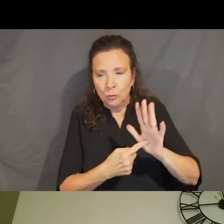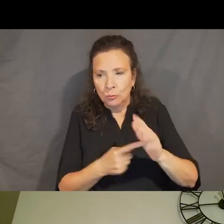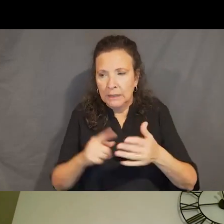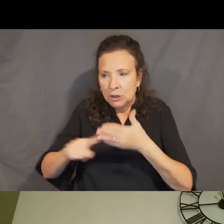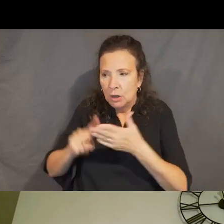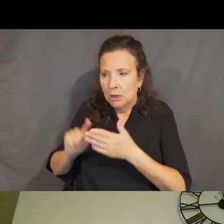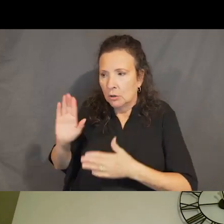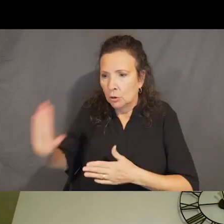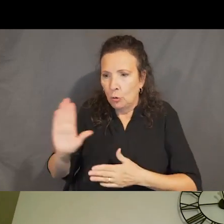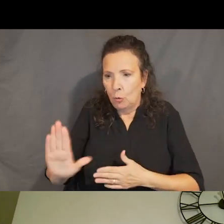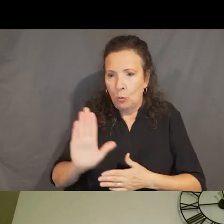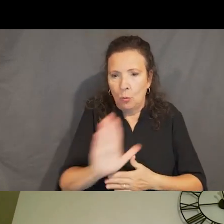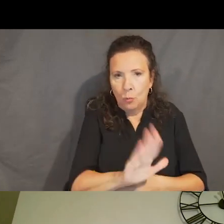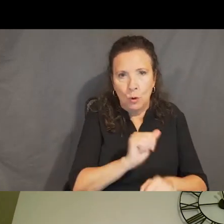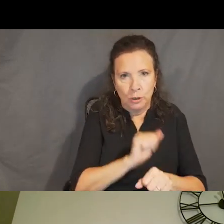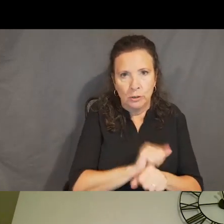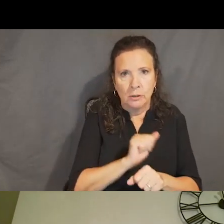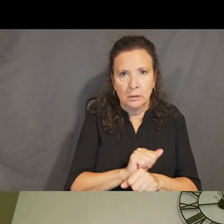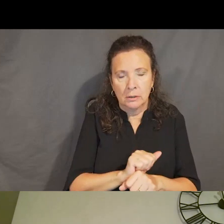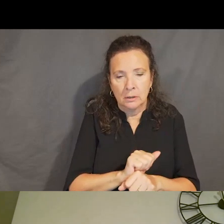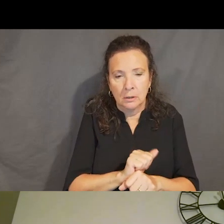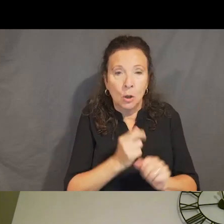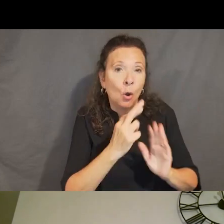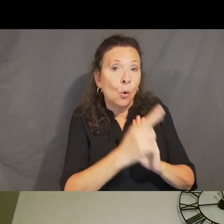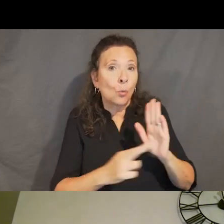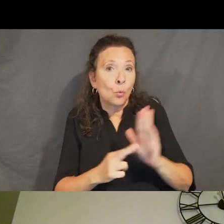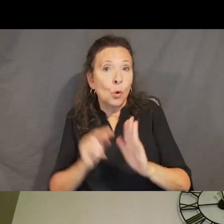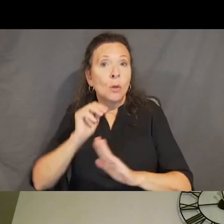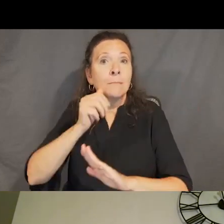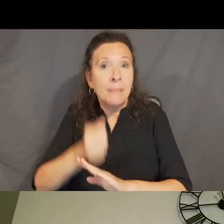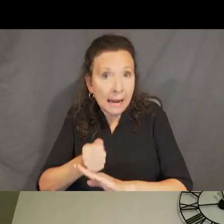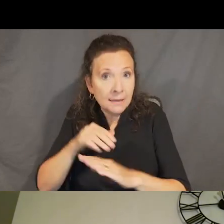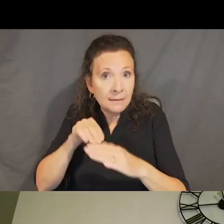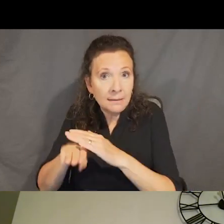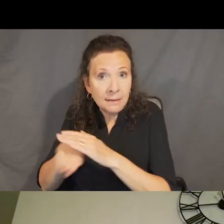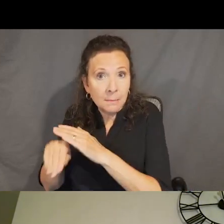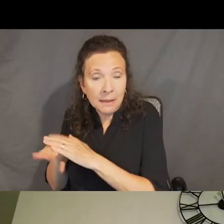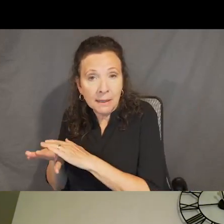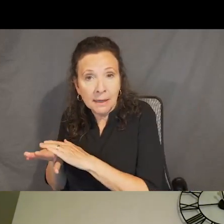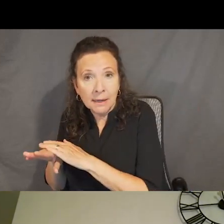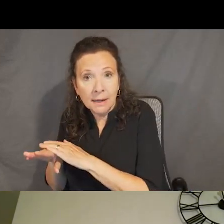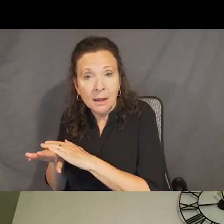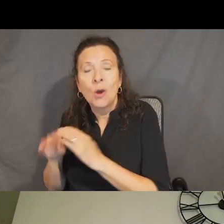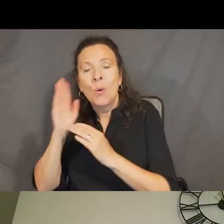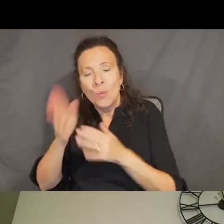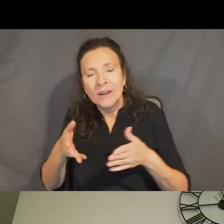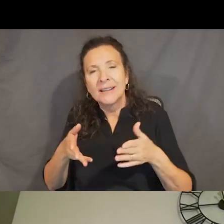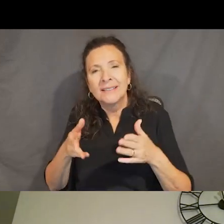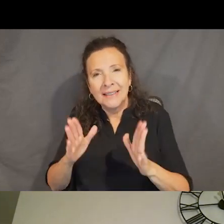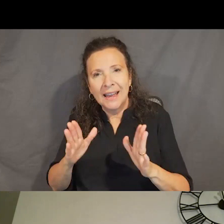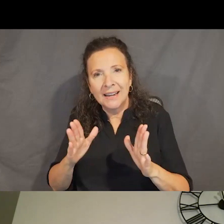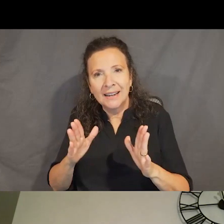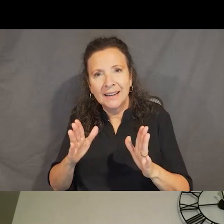it comes to roll-based accessibility, that is going to allow each person to know from